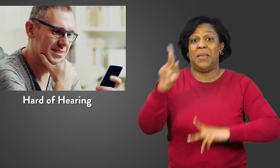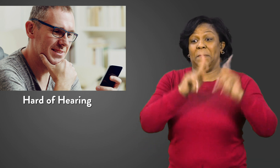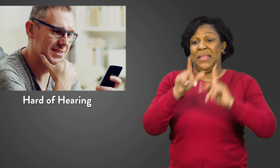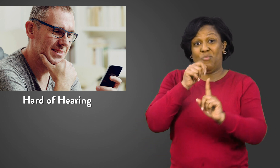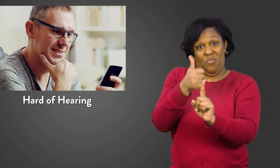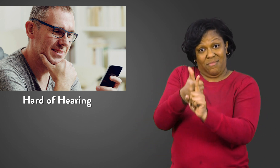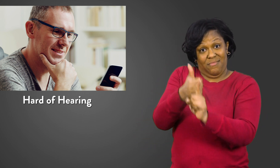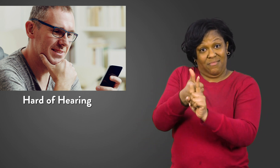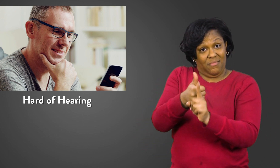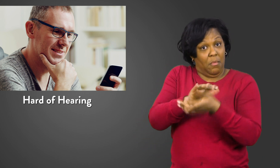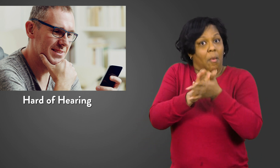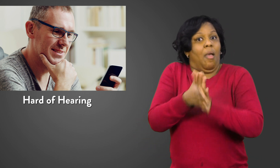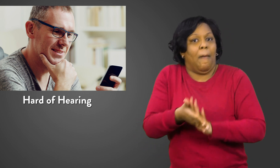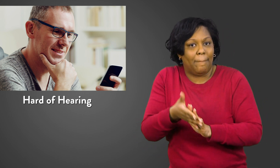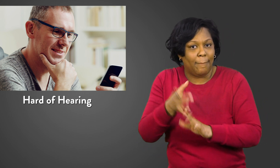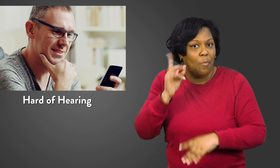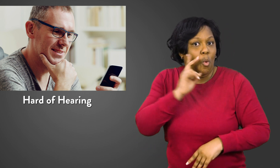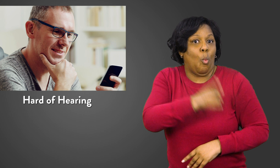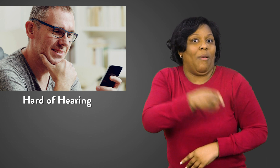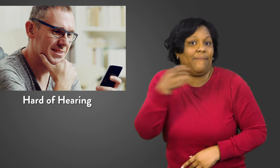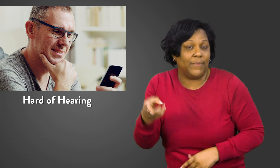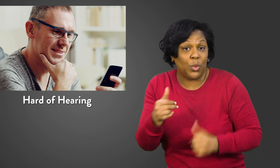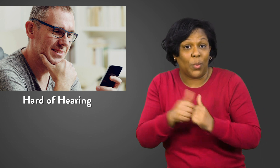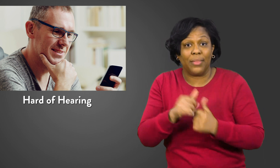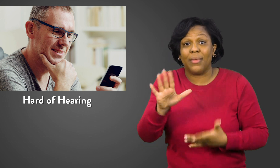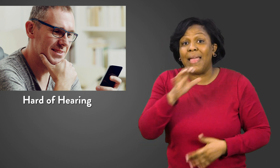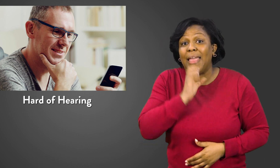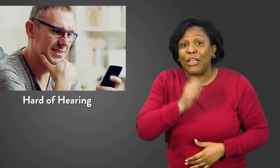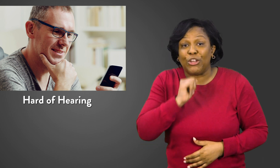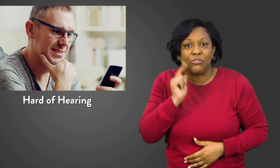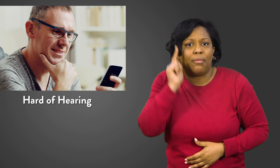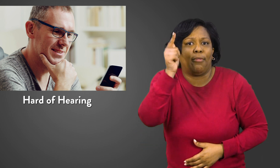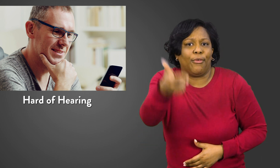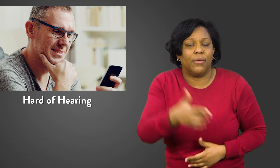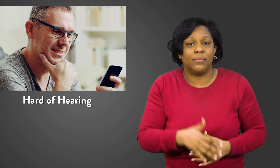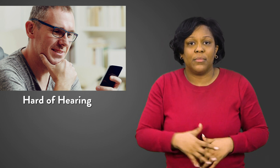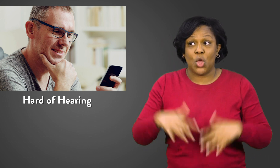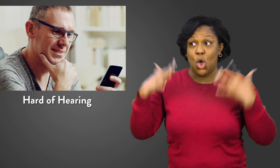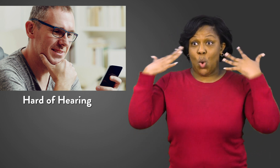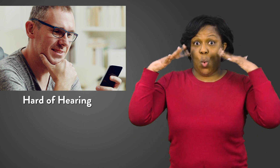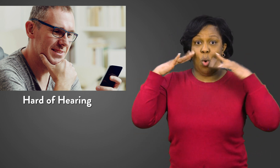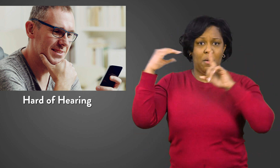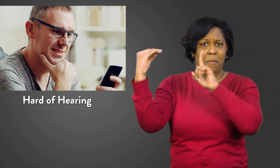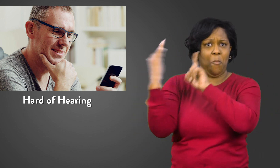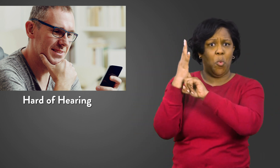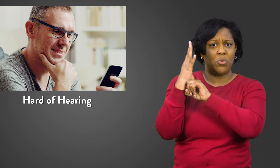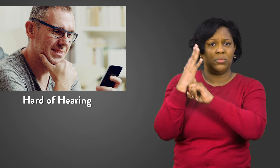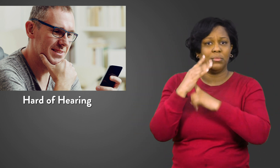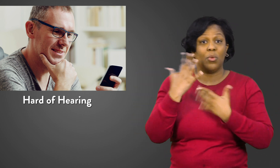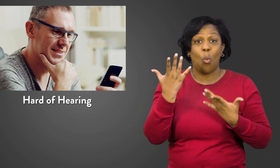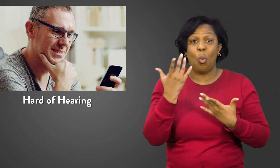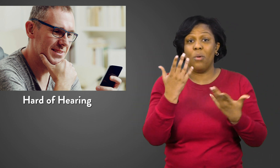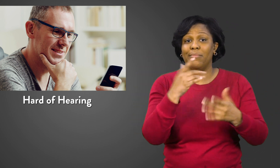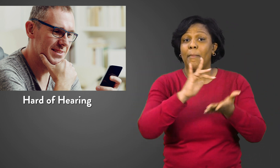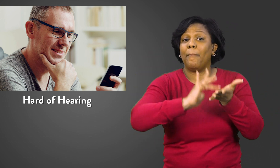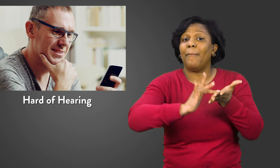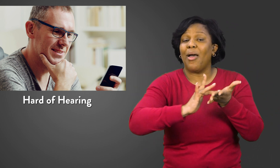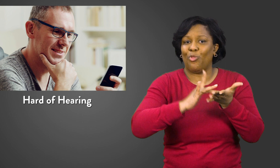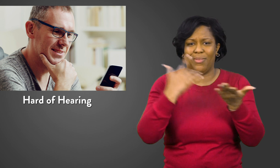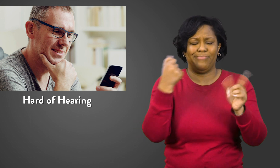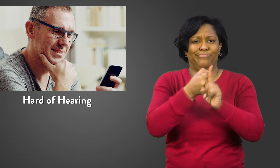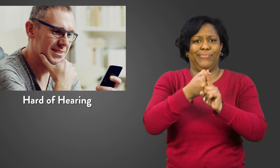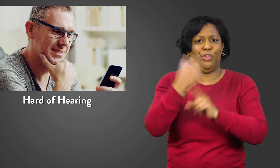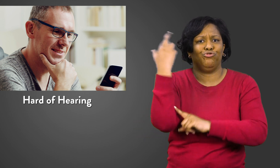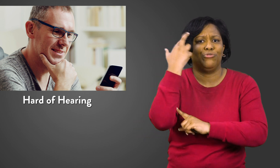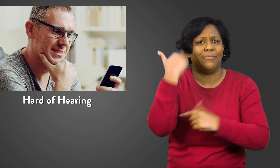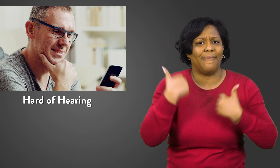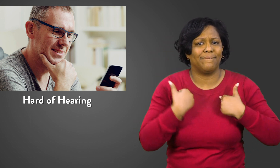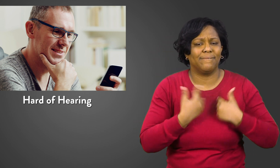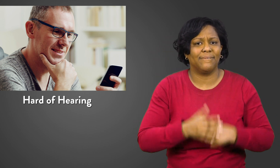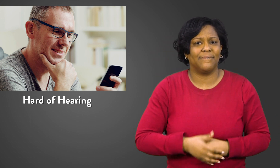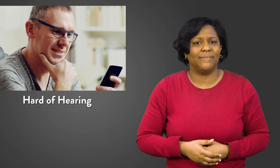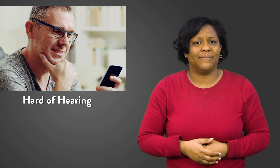People become hard of hearing with age, noise exposure or due to medical reasons.